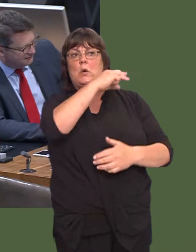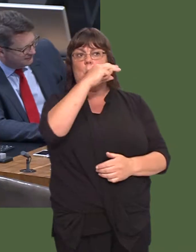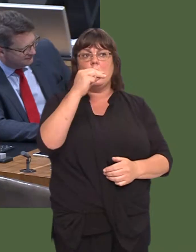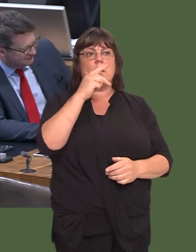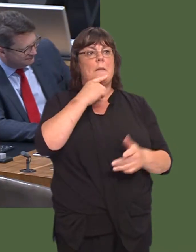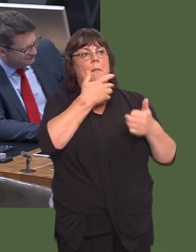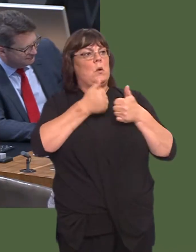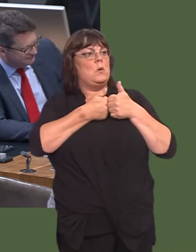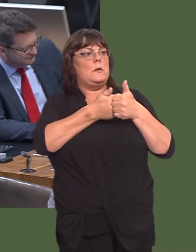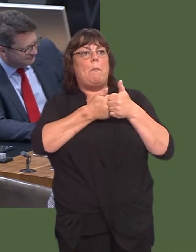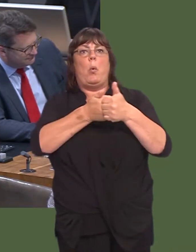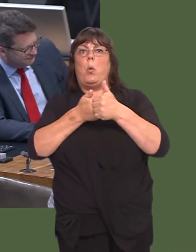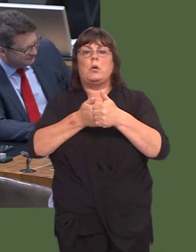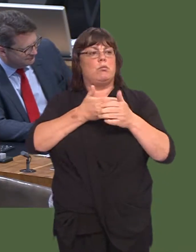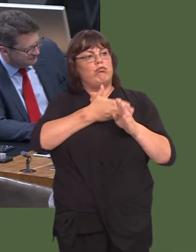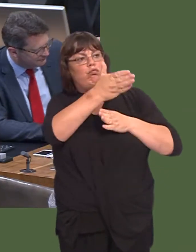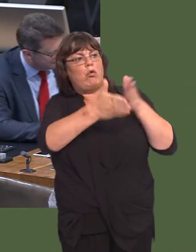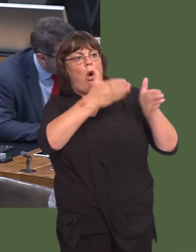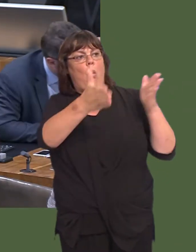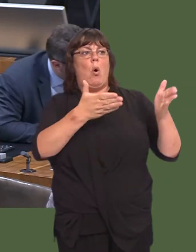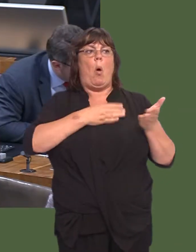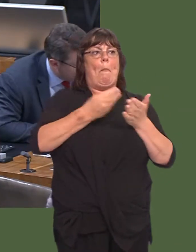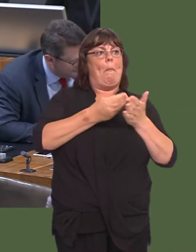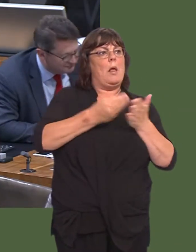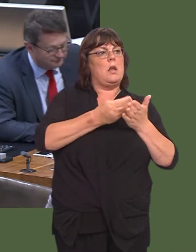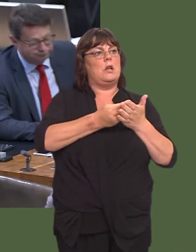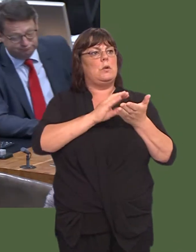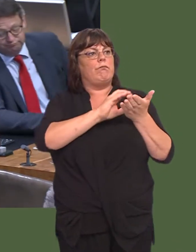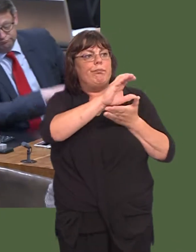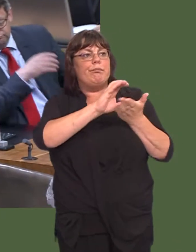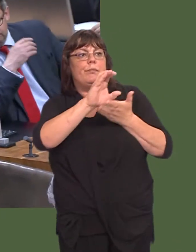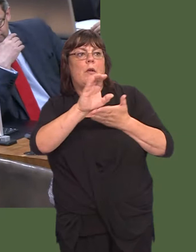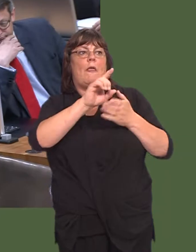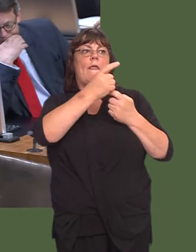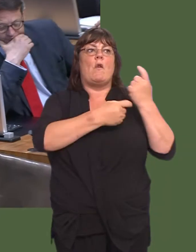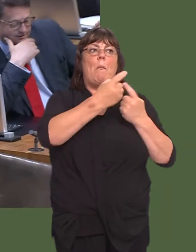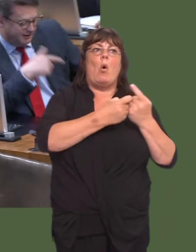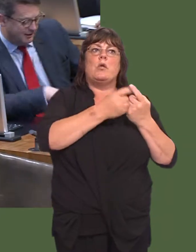money of supporters who were willing to put the money in, and, as a result, of course, that club is very strongly embedded in their community.